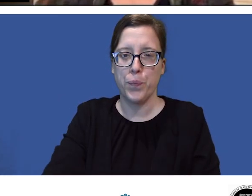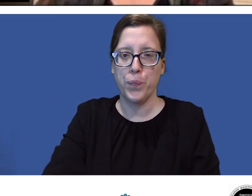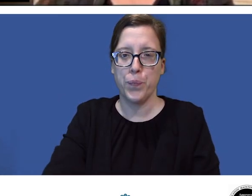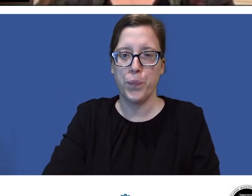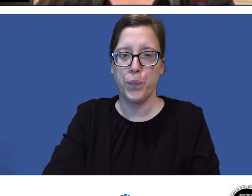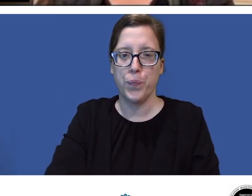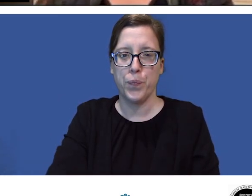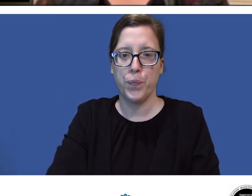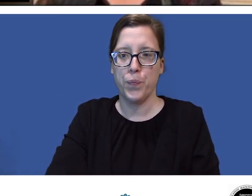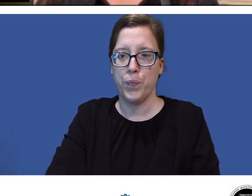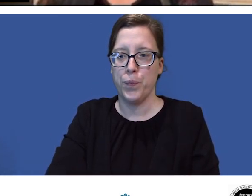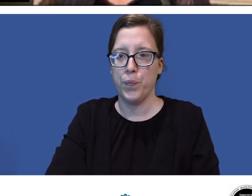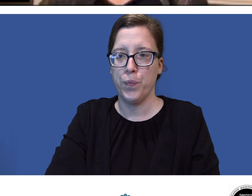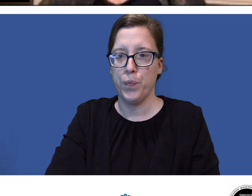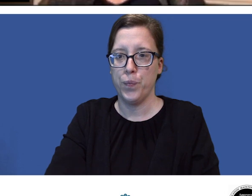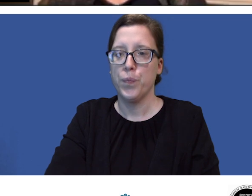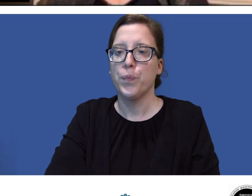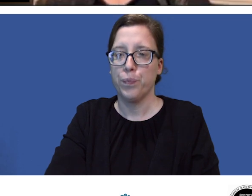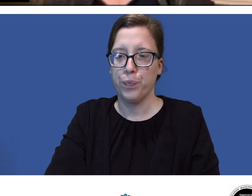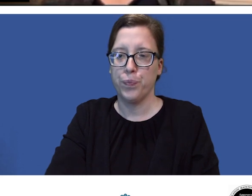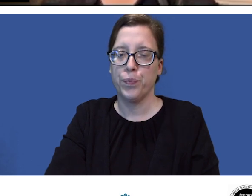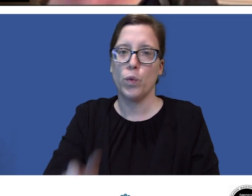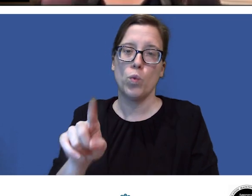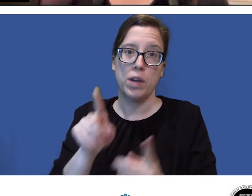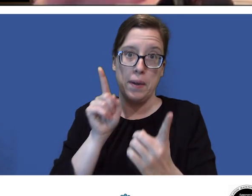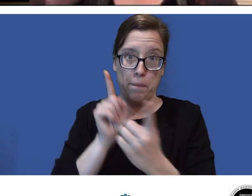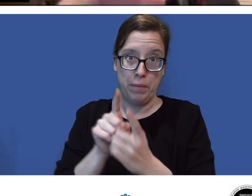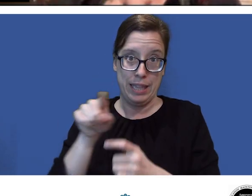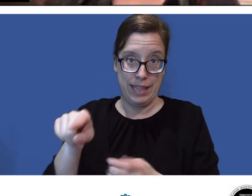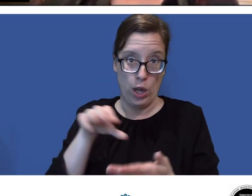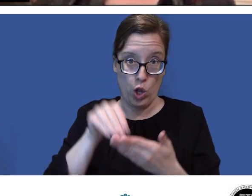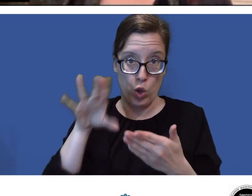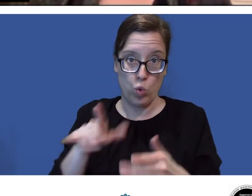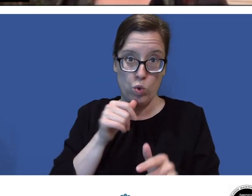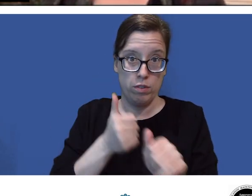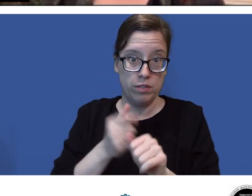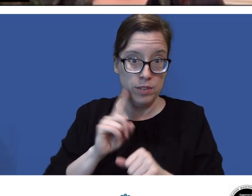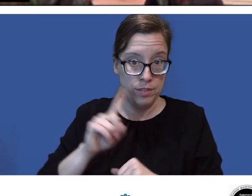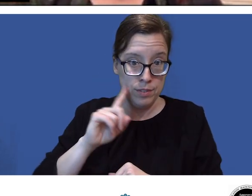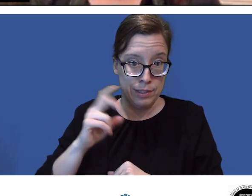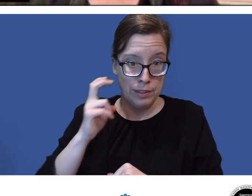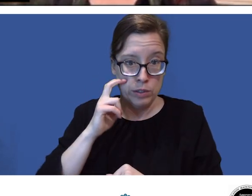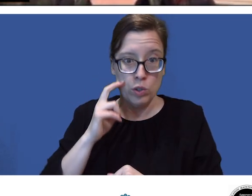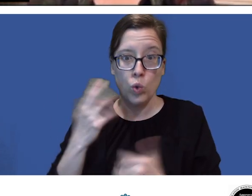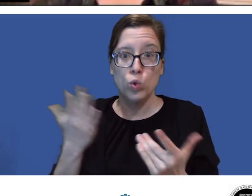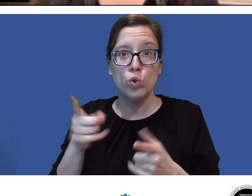All right. So we're going to start. When you first meet a learner who experiences